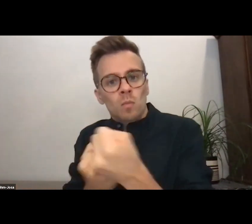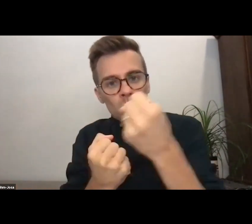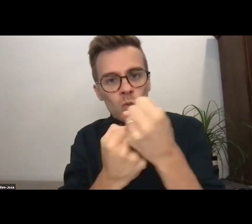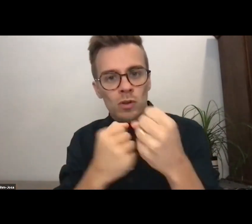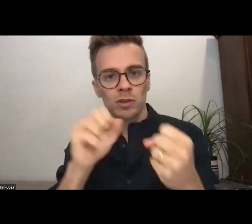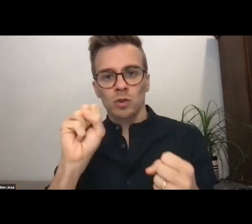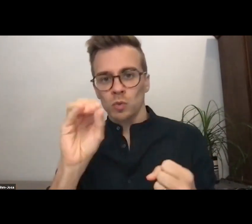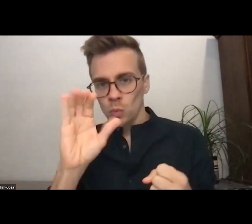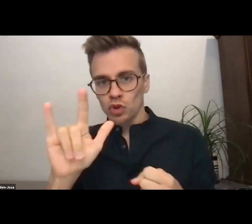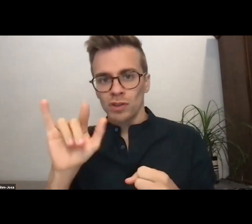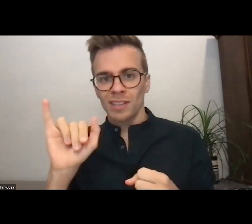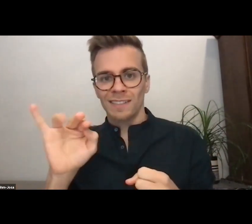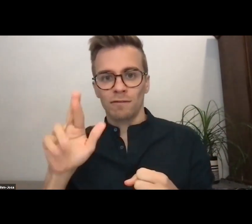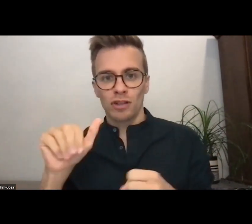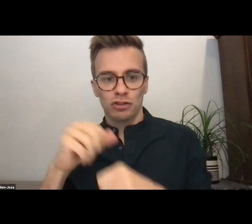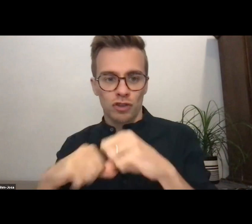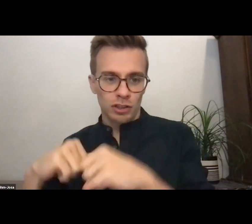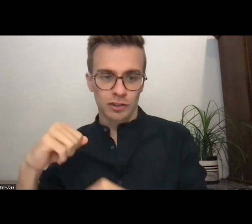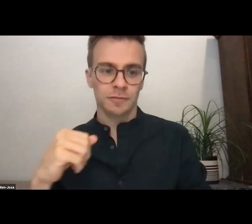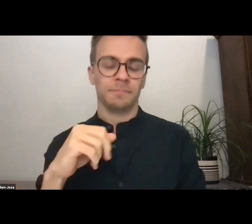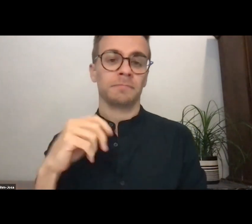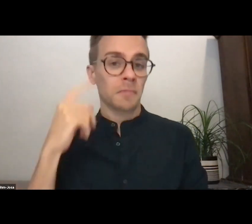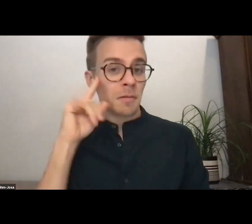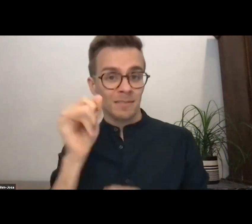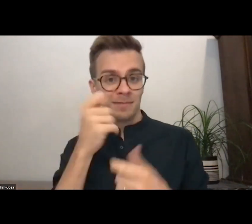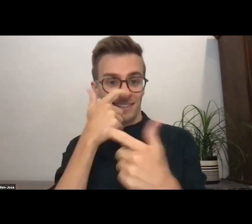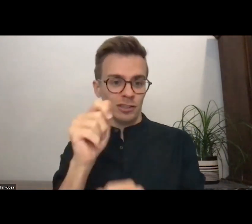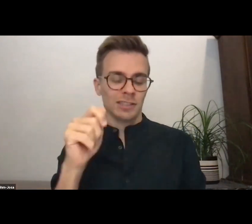building of the spaces in a way that they can support the social infrastructure.